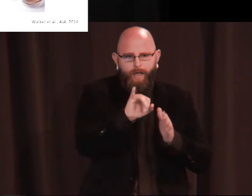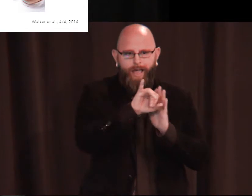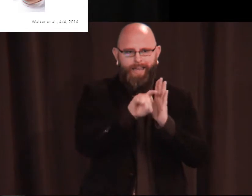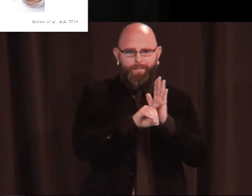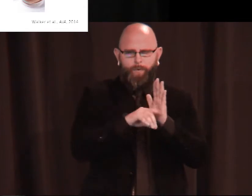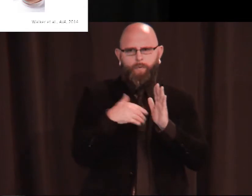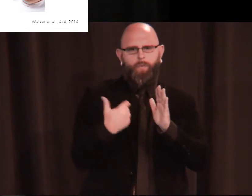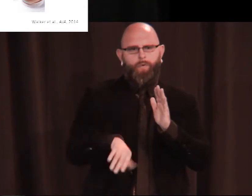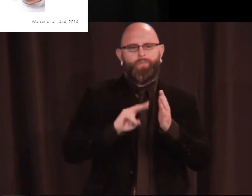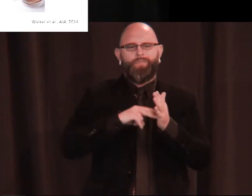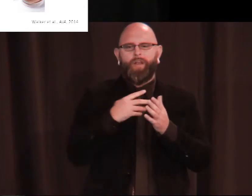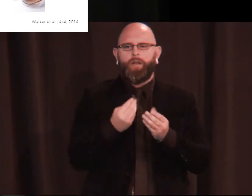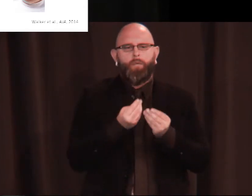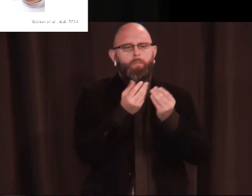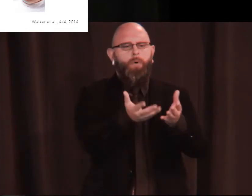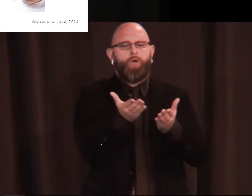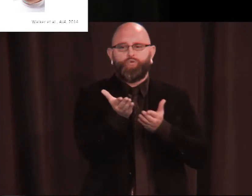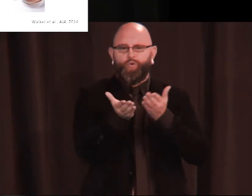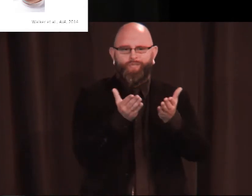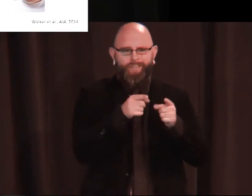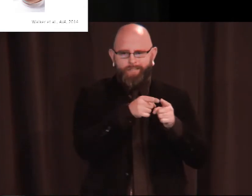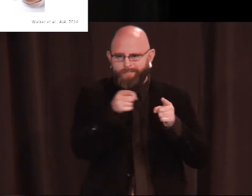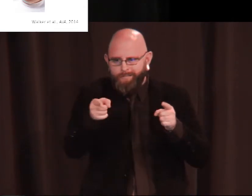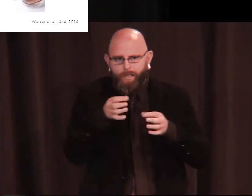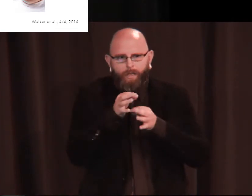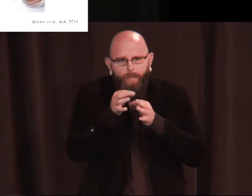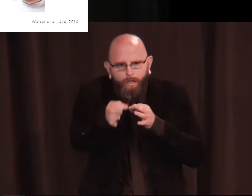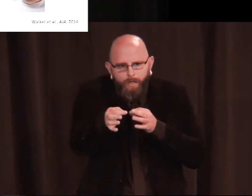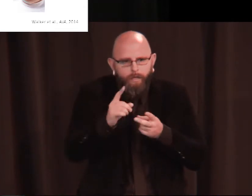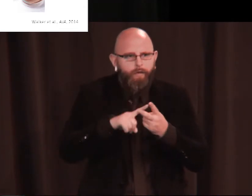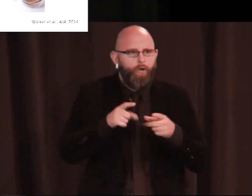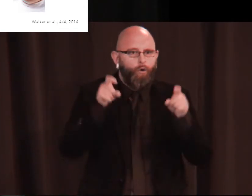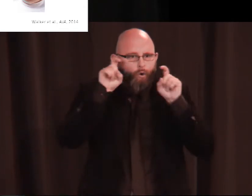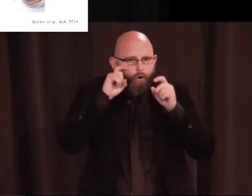Also, we had children who passed the newborn hearing screening